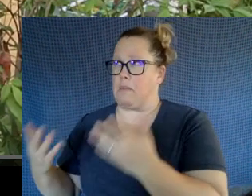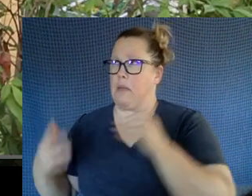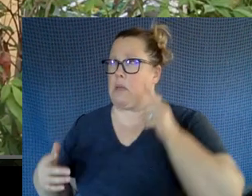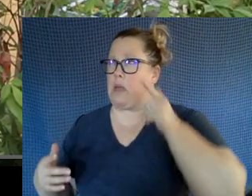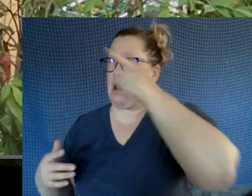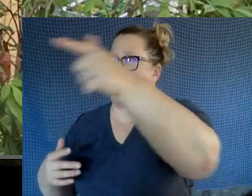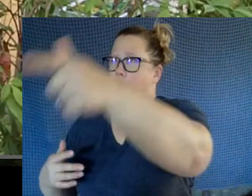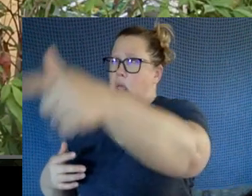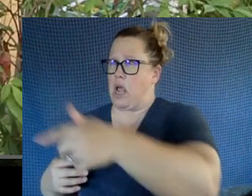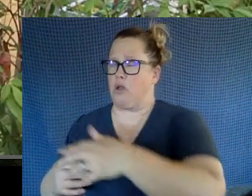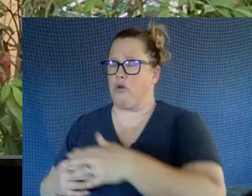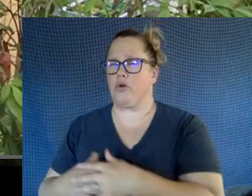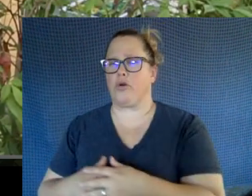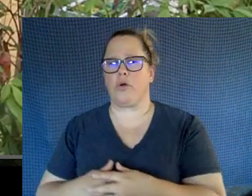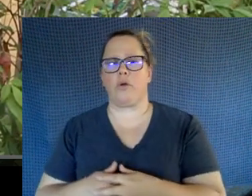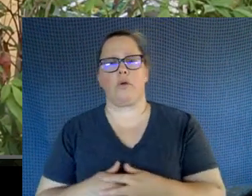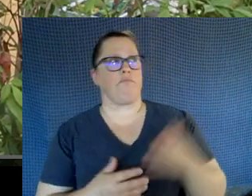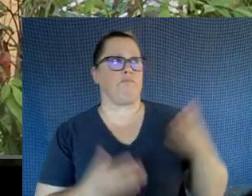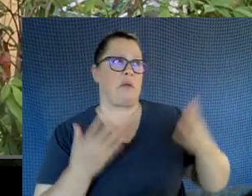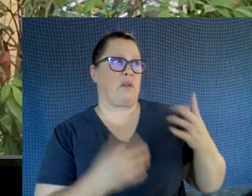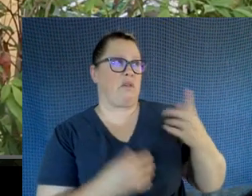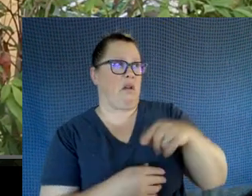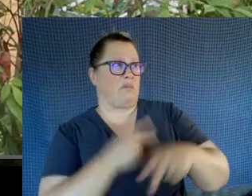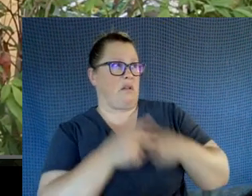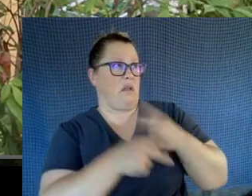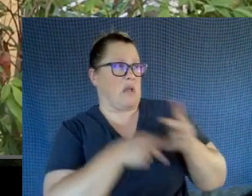people that he had seen all his life.